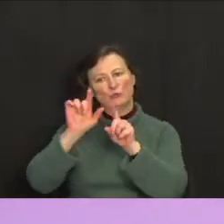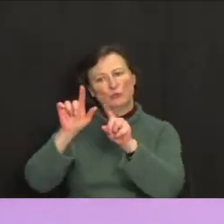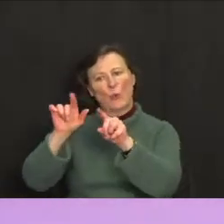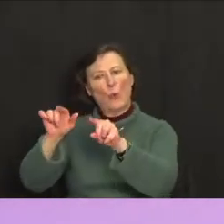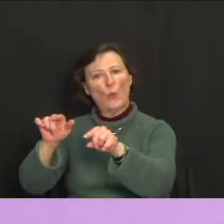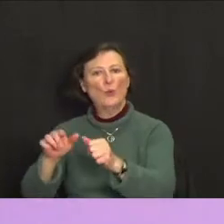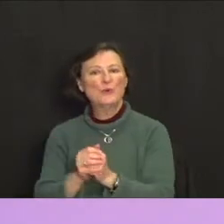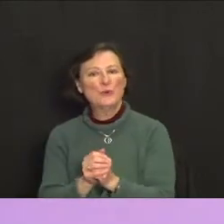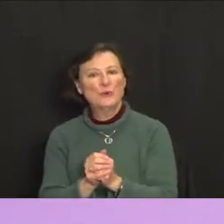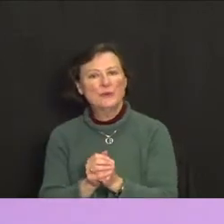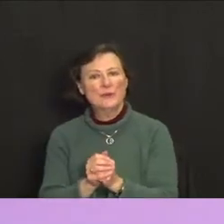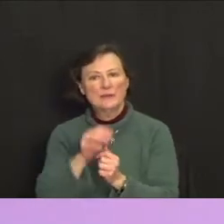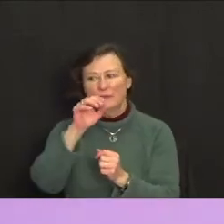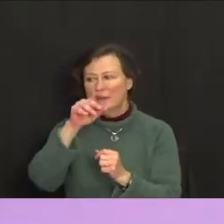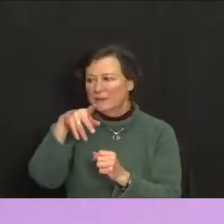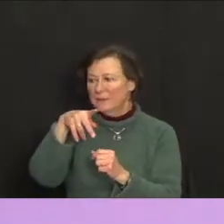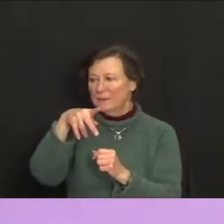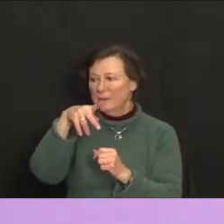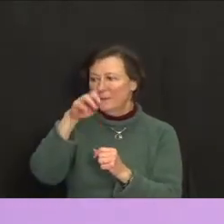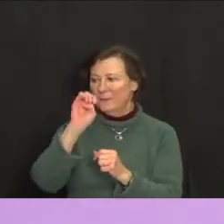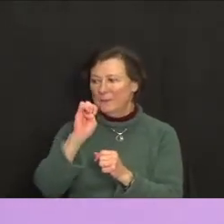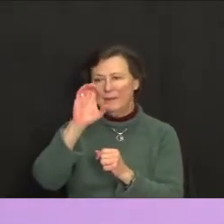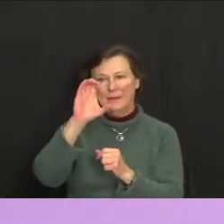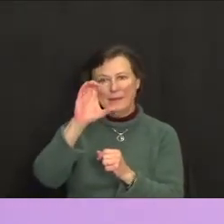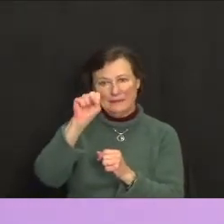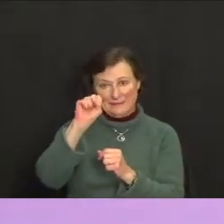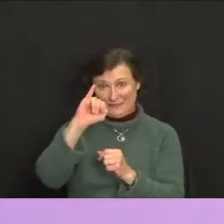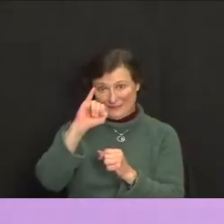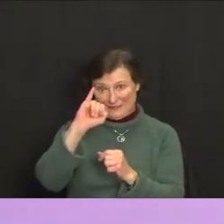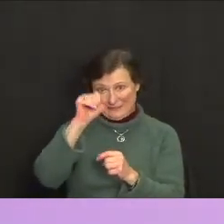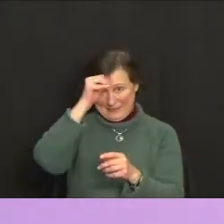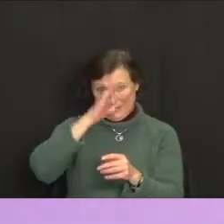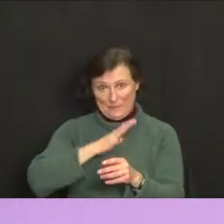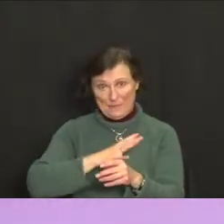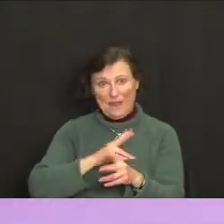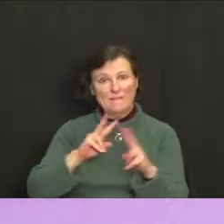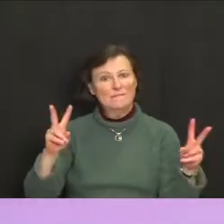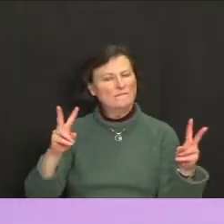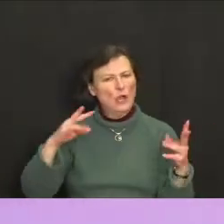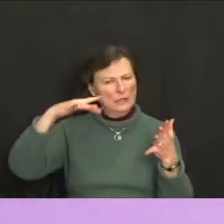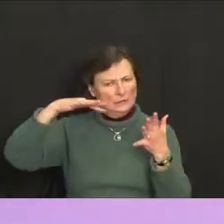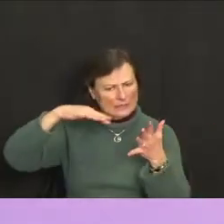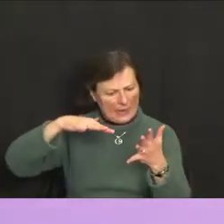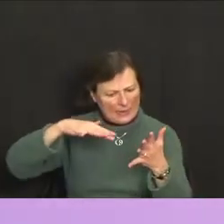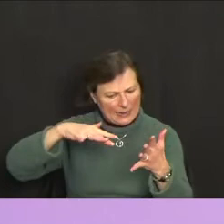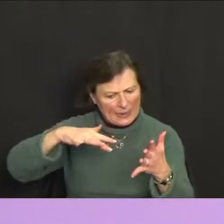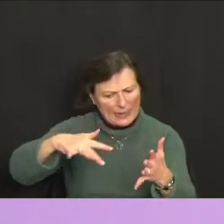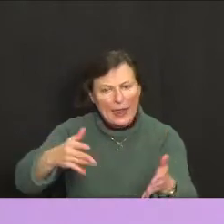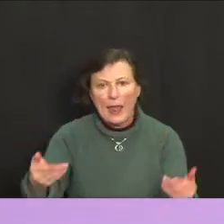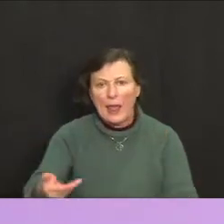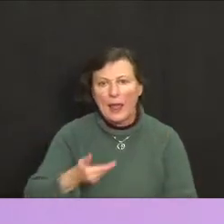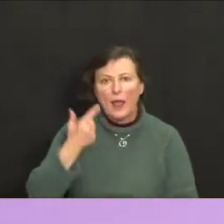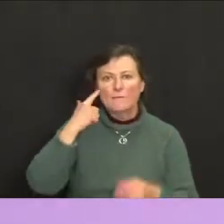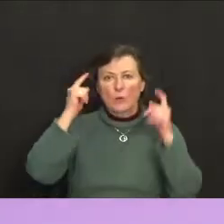Simon Pecsi was a talented scholar who had been hired as a tutor for the three sons of Andrew